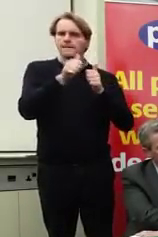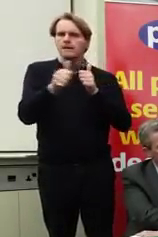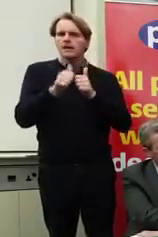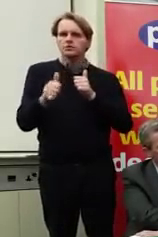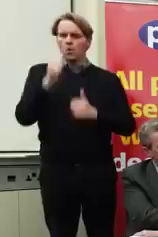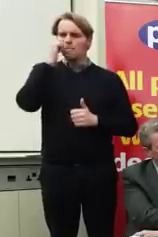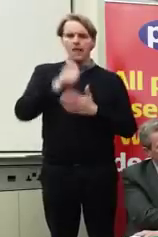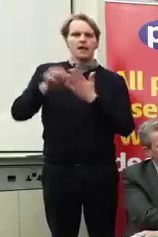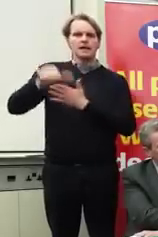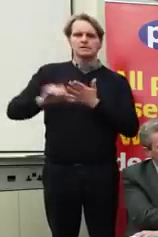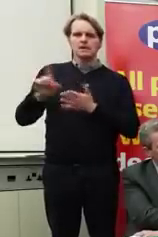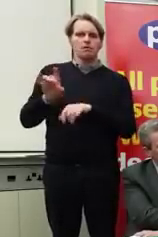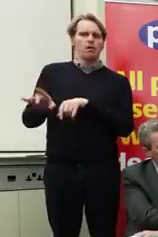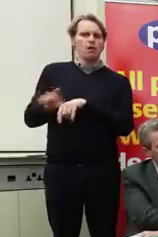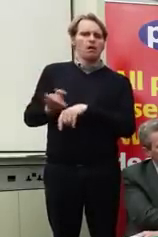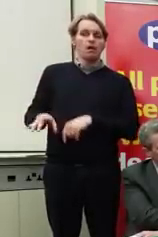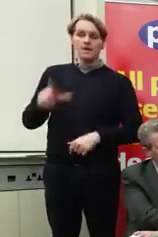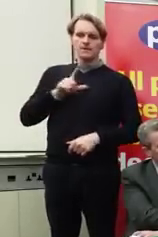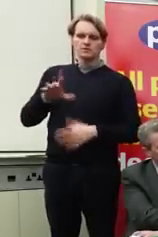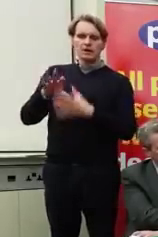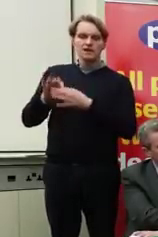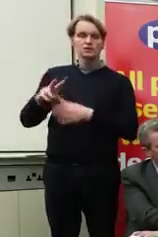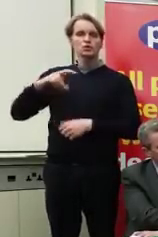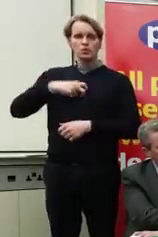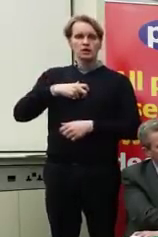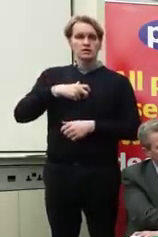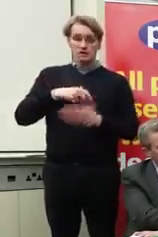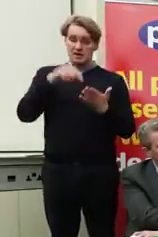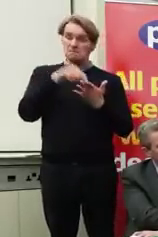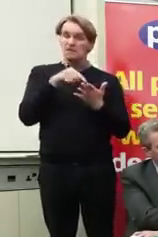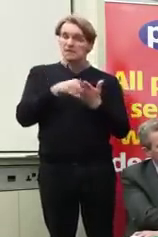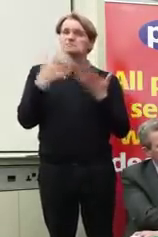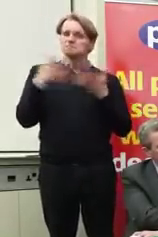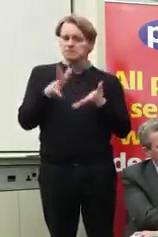exposure and that needs to happen as I say people's lives were damaged severely by